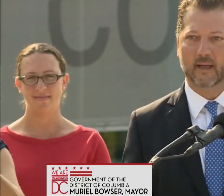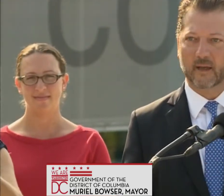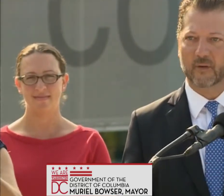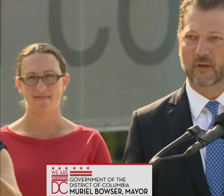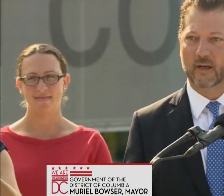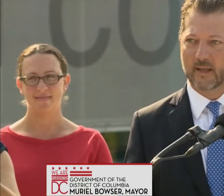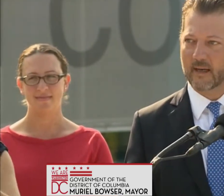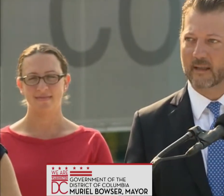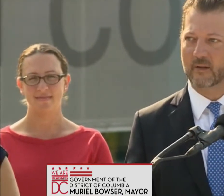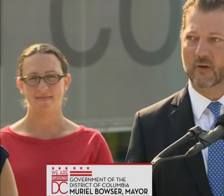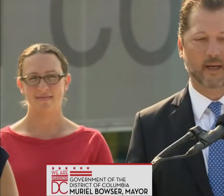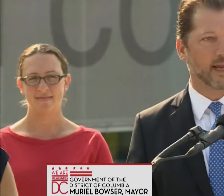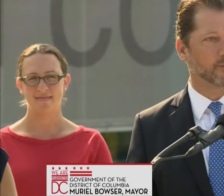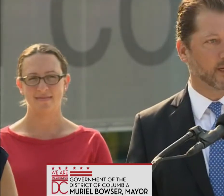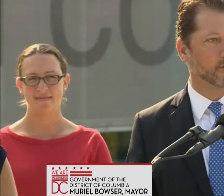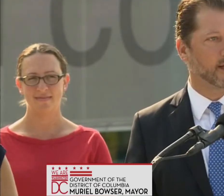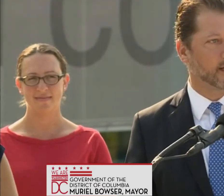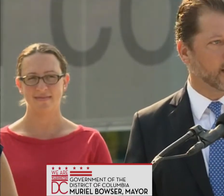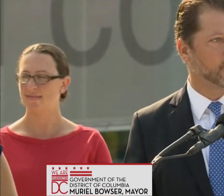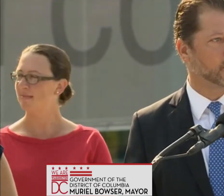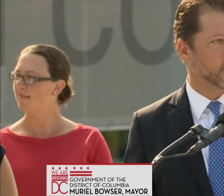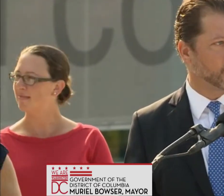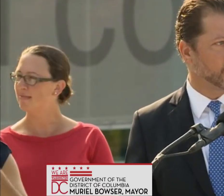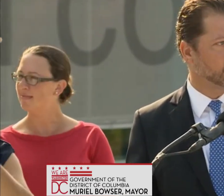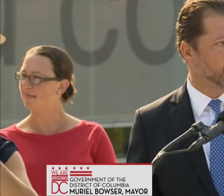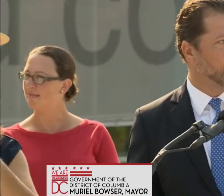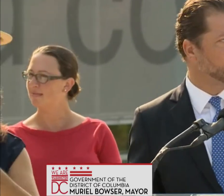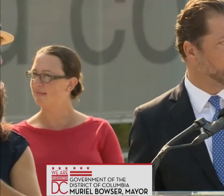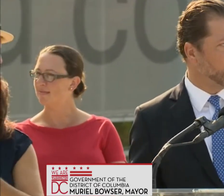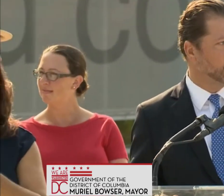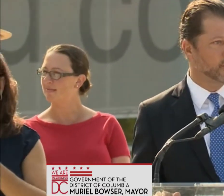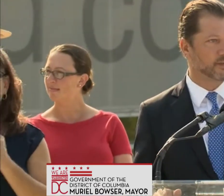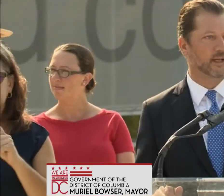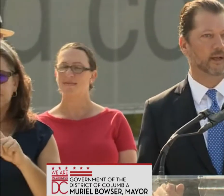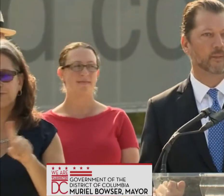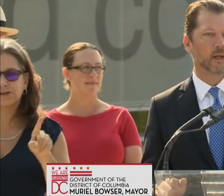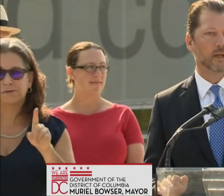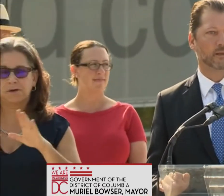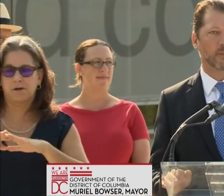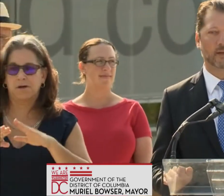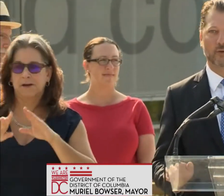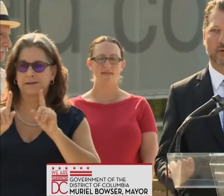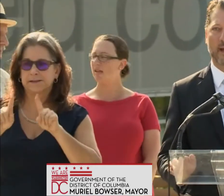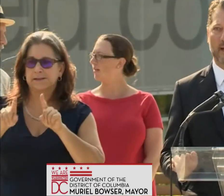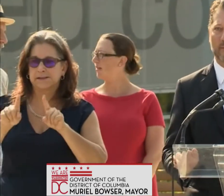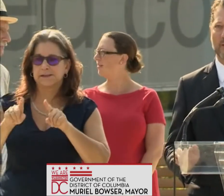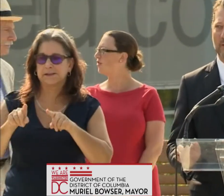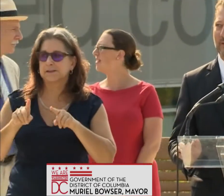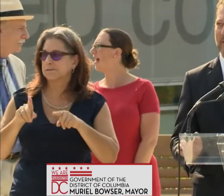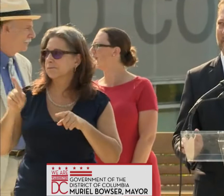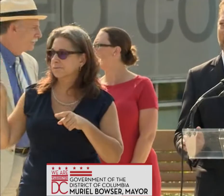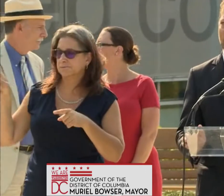difference on attendance and so I can't reiterate enough what's already been said by the mayor and her team to make sure that every student is in school